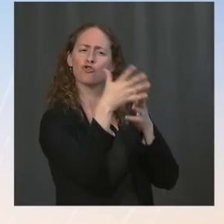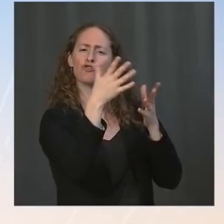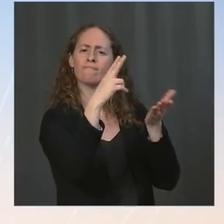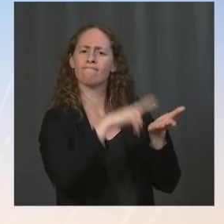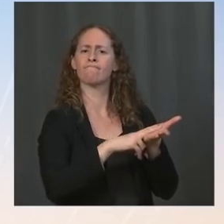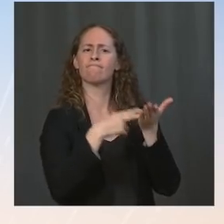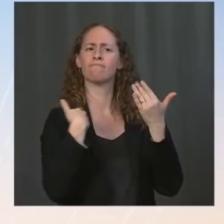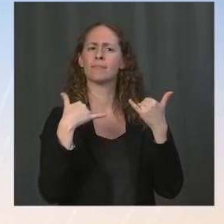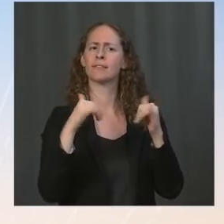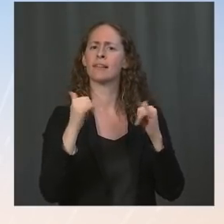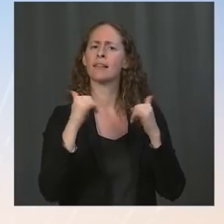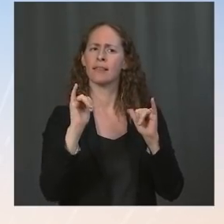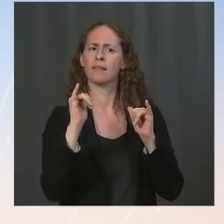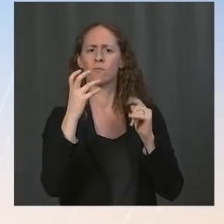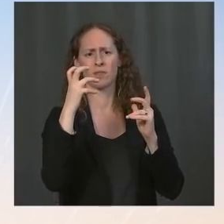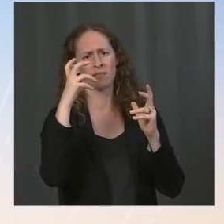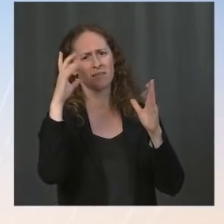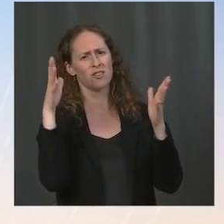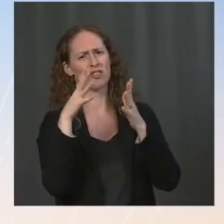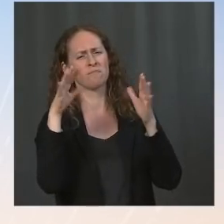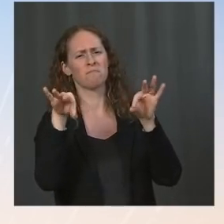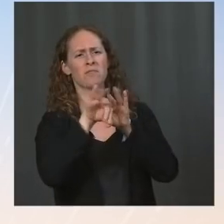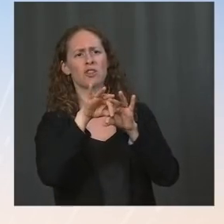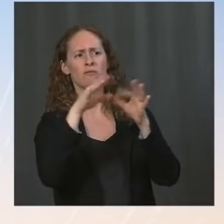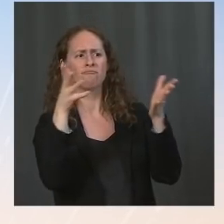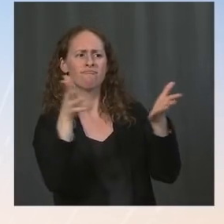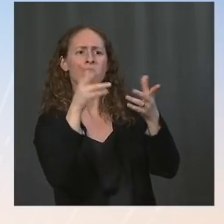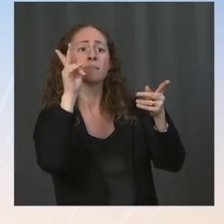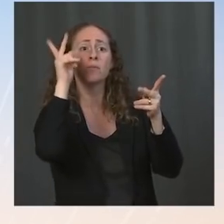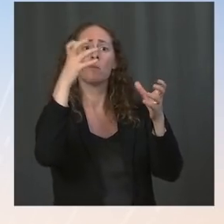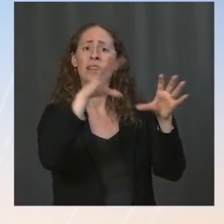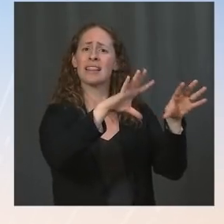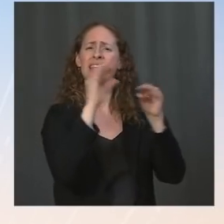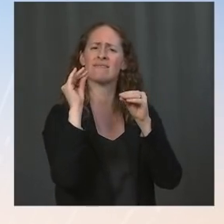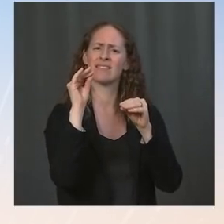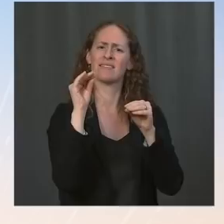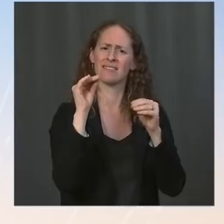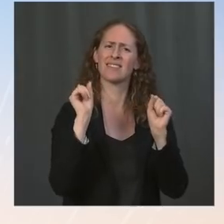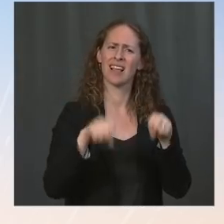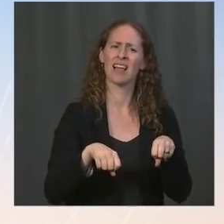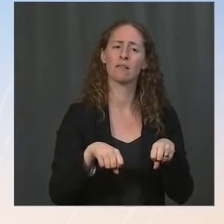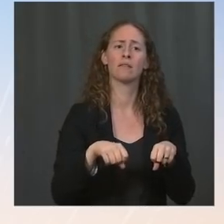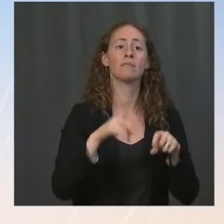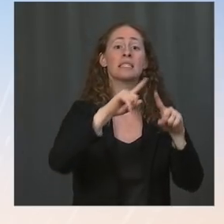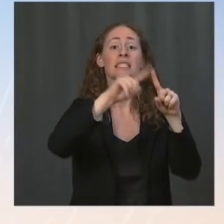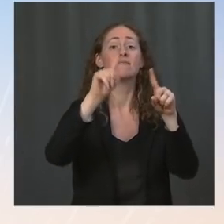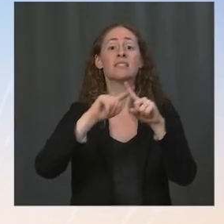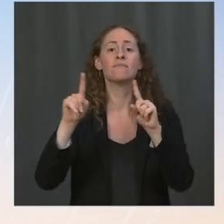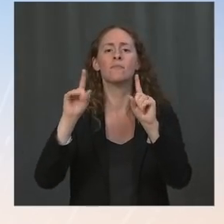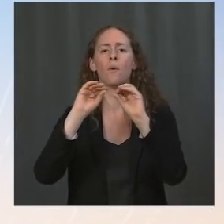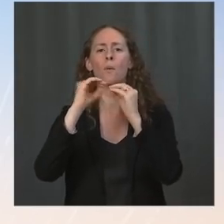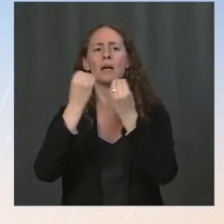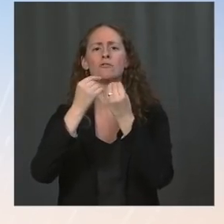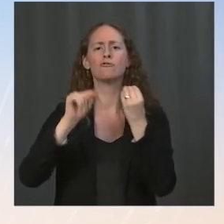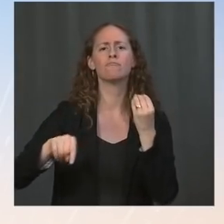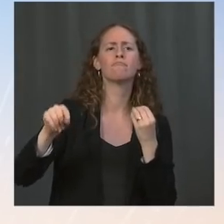who wish to leave Afghanistan. There are a range of international organizations and mechanisms to have those discussions, and they're ongoing. Go ahead, Jacqui. The Press: Sorry, one -- >> Ms. Psaki: Oh, go ahead.